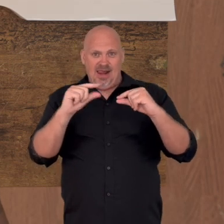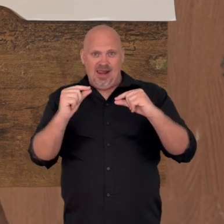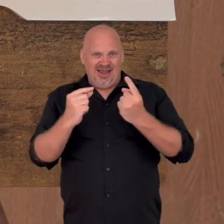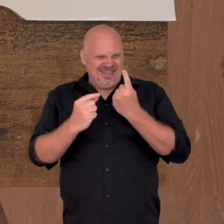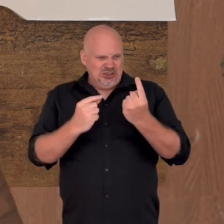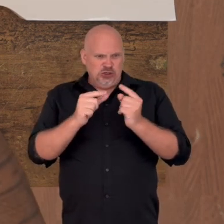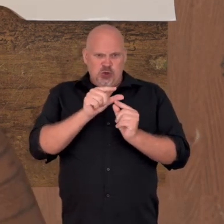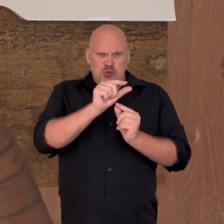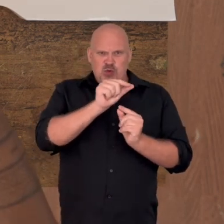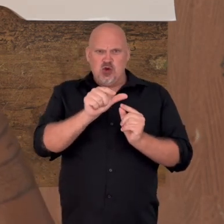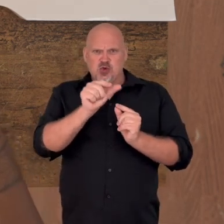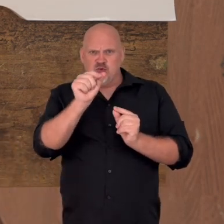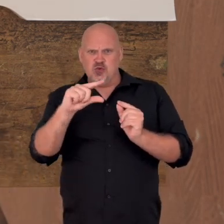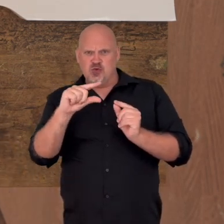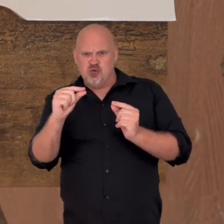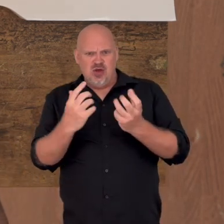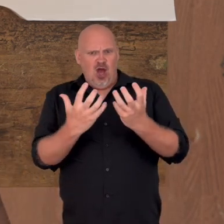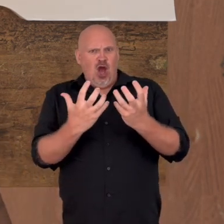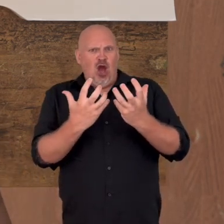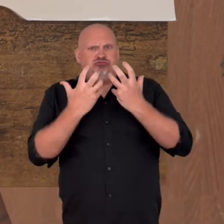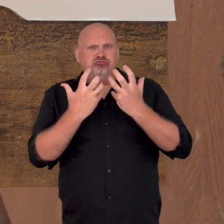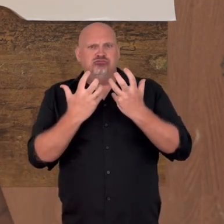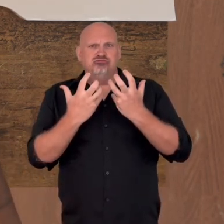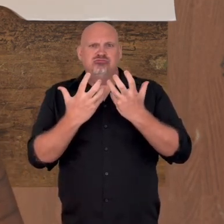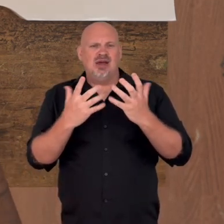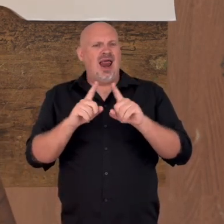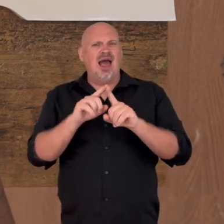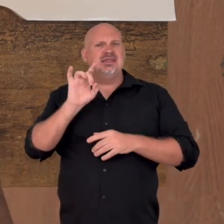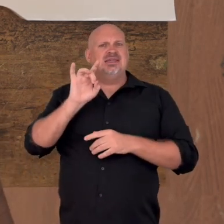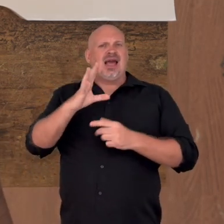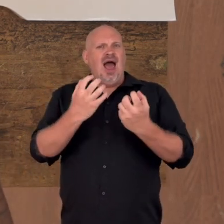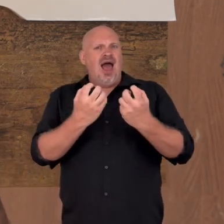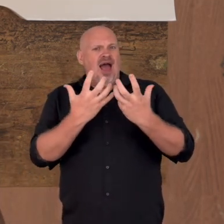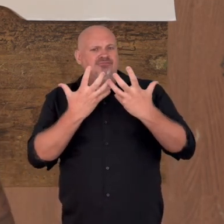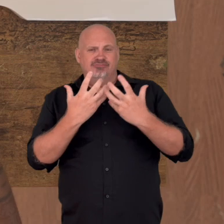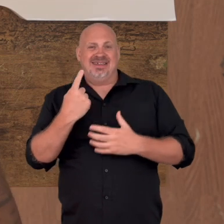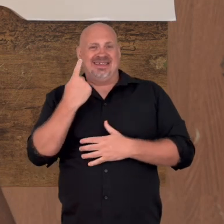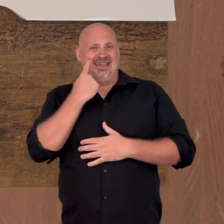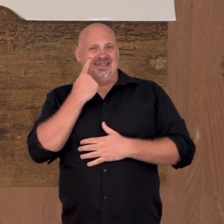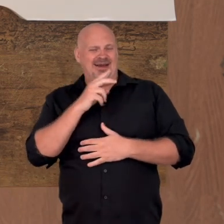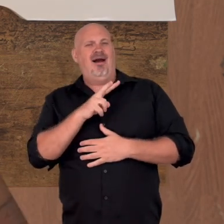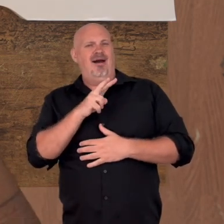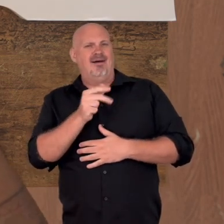comes out like a star so it's easy to know how to you know to know the position of all the petals